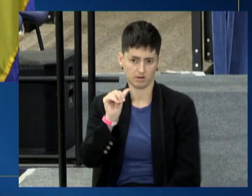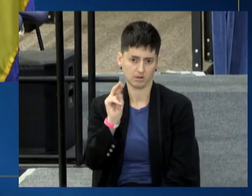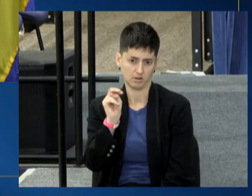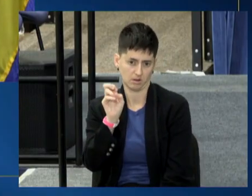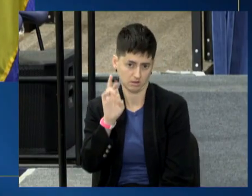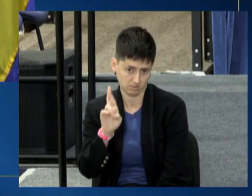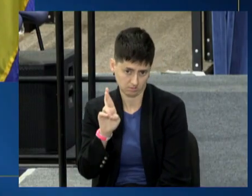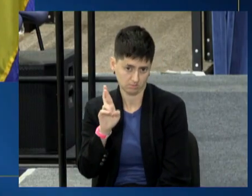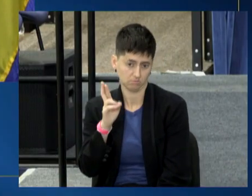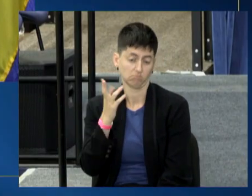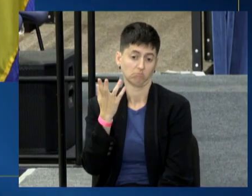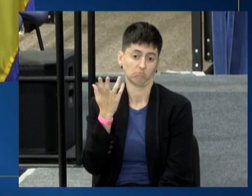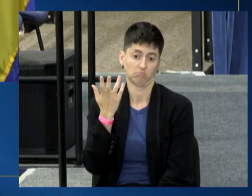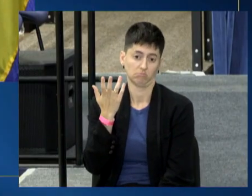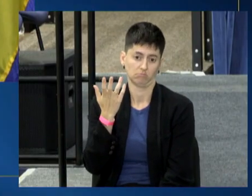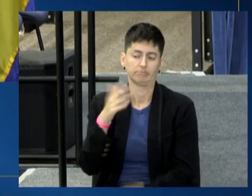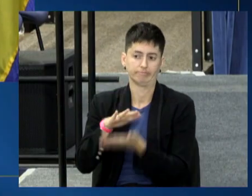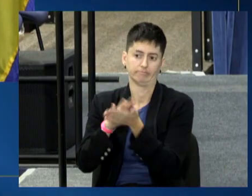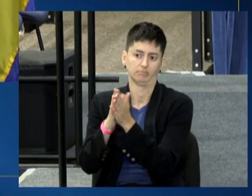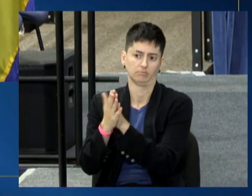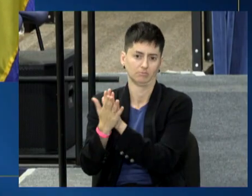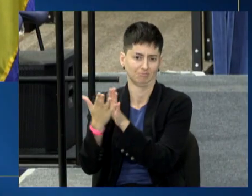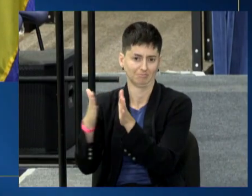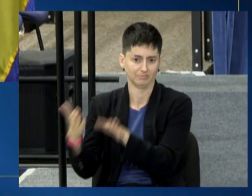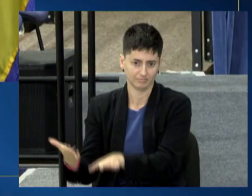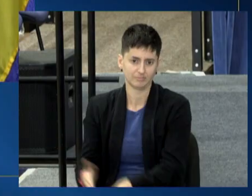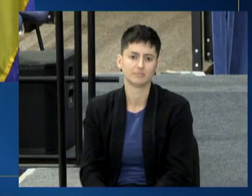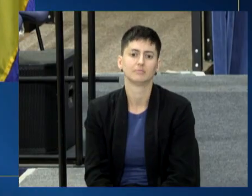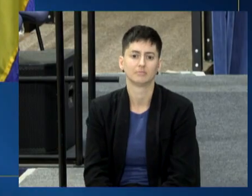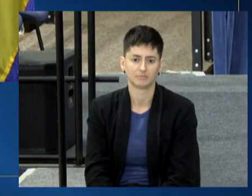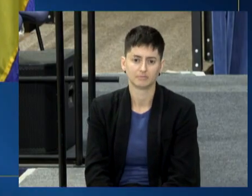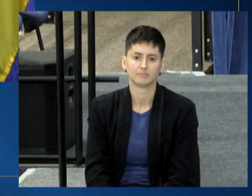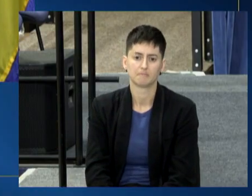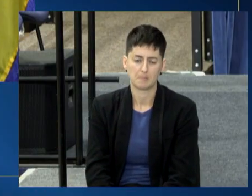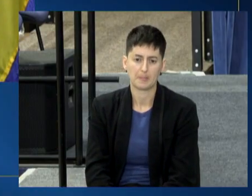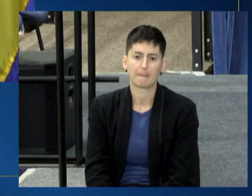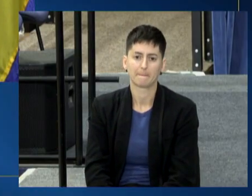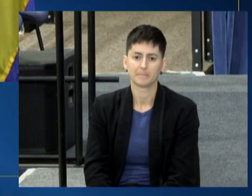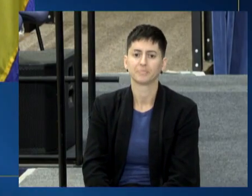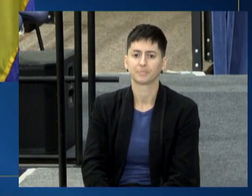collaboration between NCI's Smokefree.gov and the Indian Health Service to provide